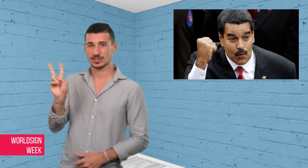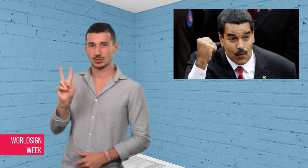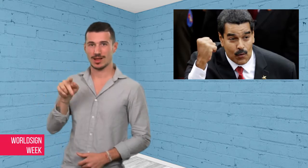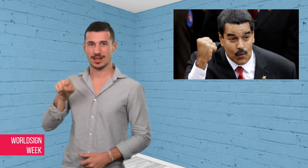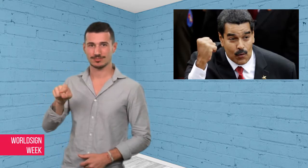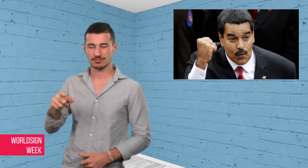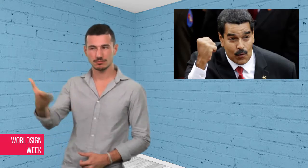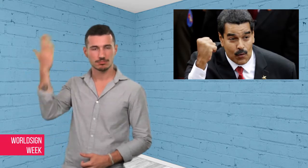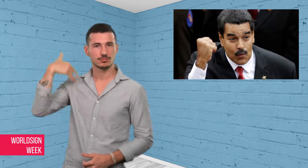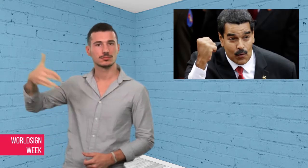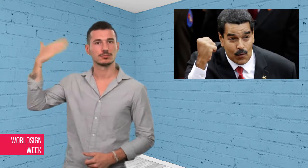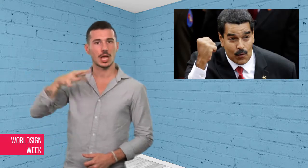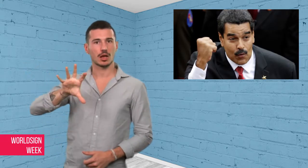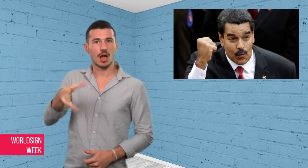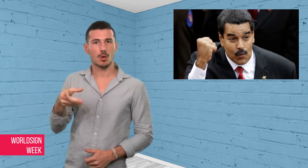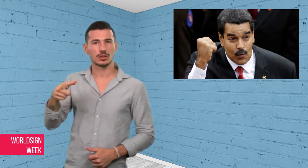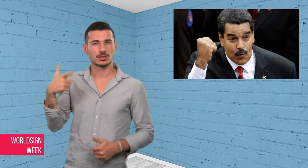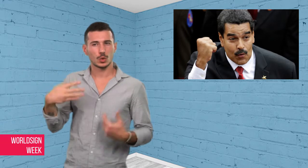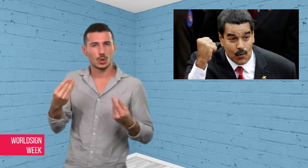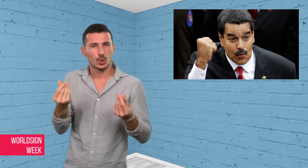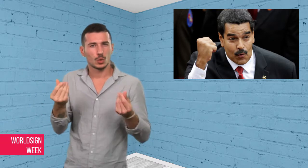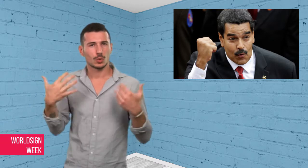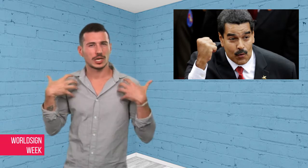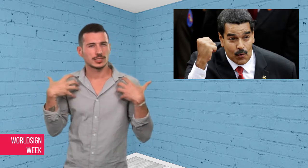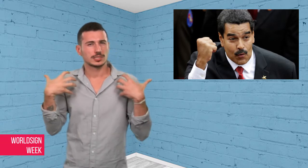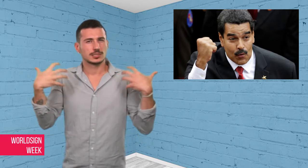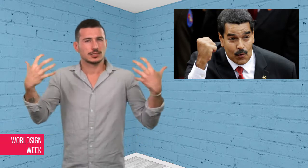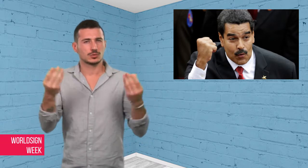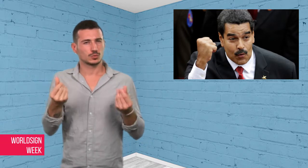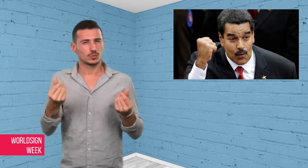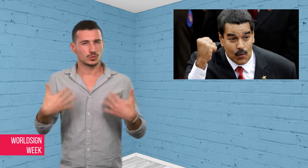Venezuela once was a rich country.